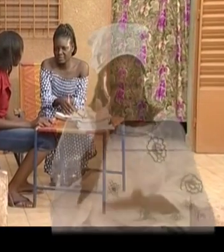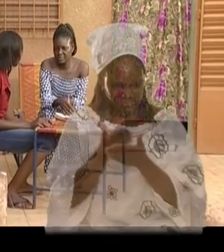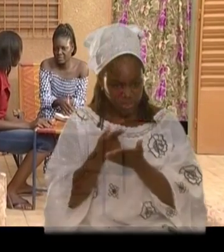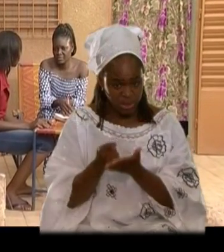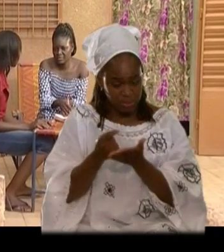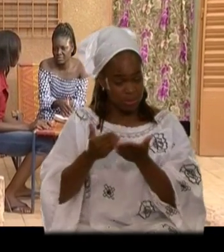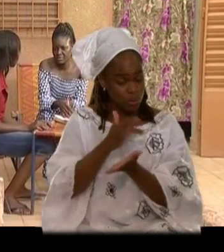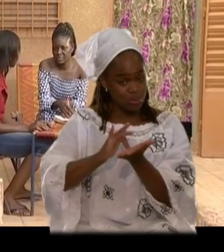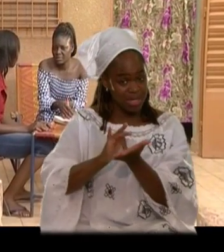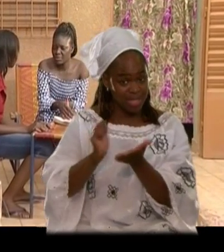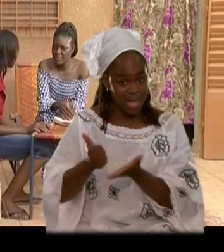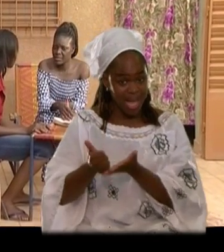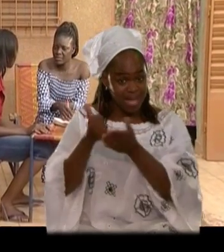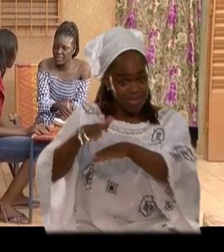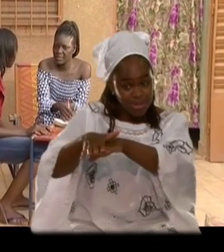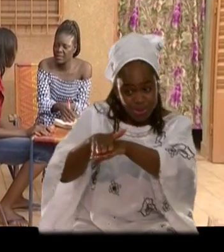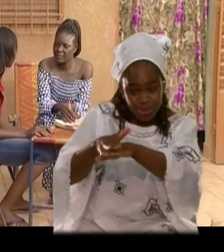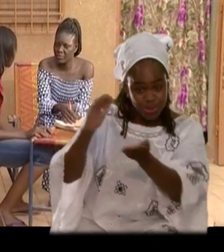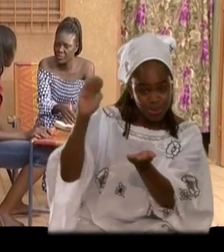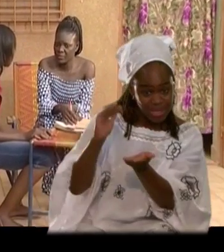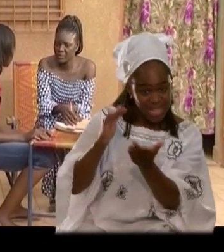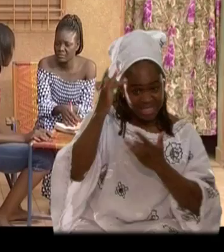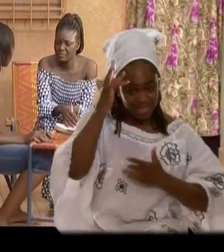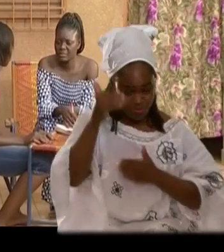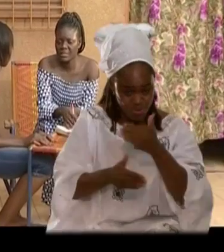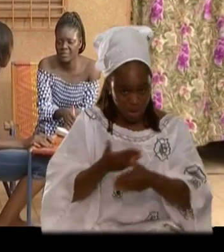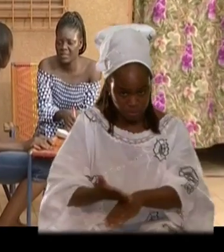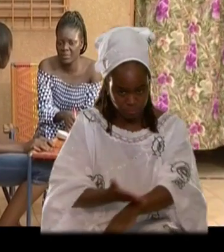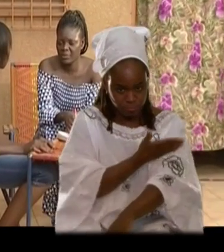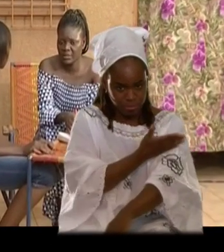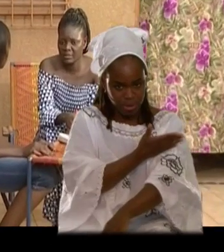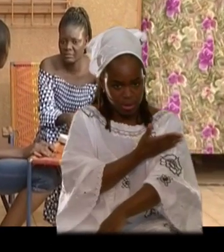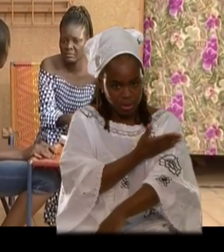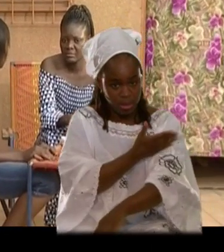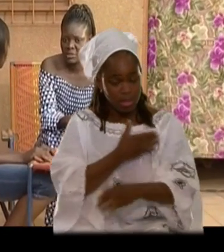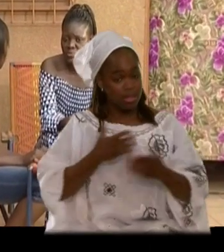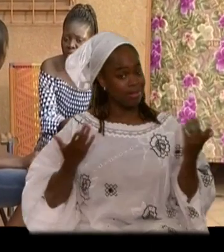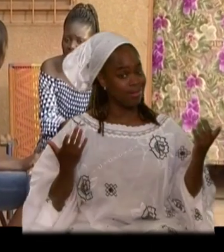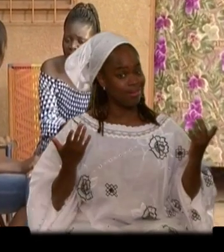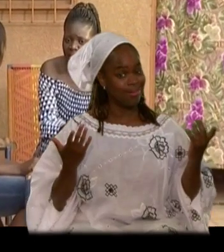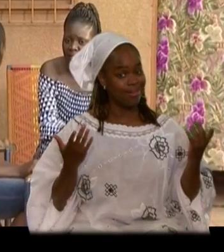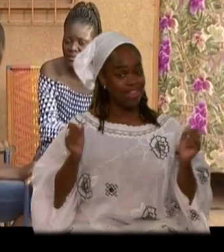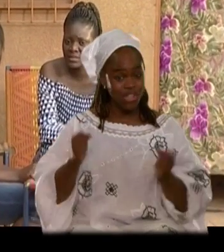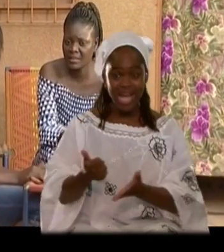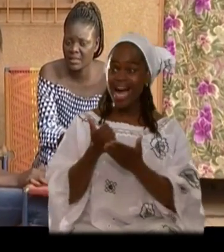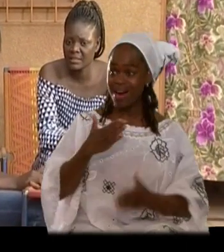The doctor said he needed the latest treatment, modern medicines which can slow down the illness's progress.